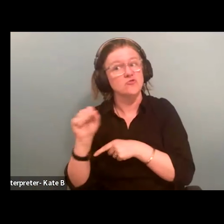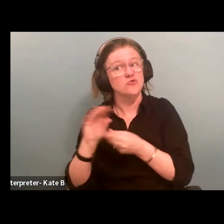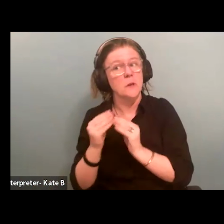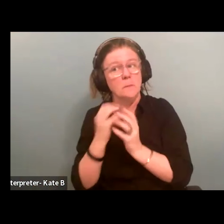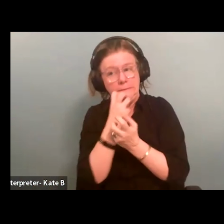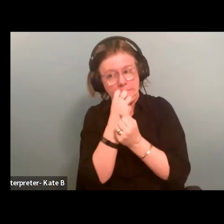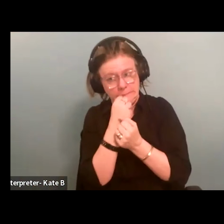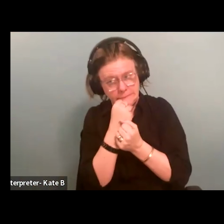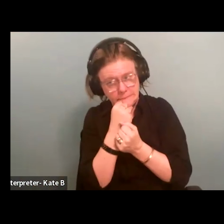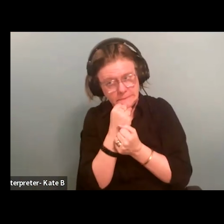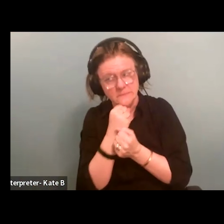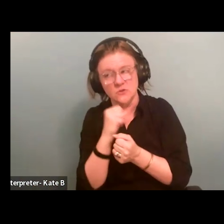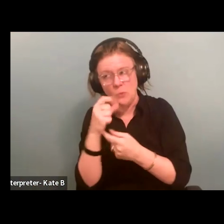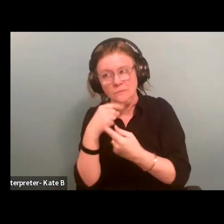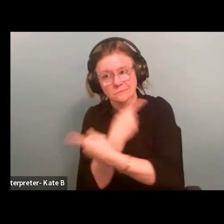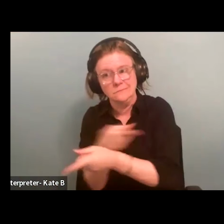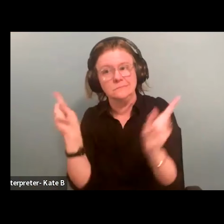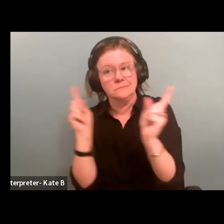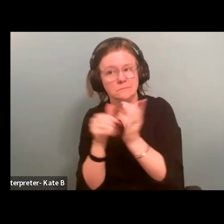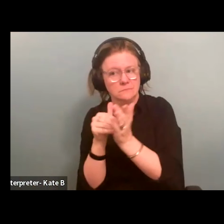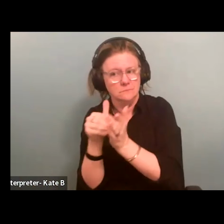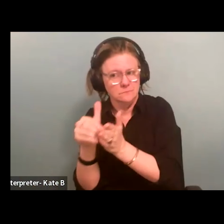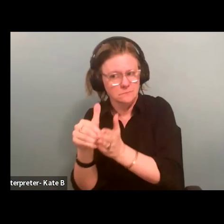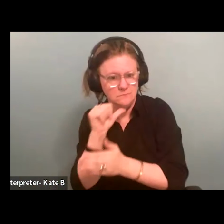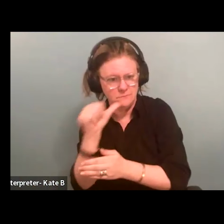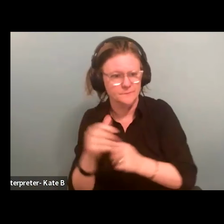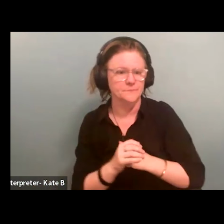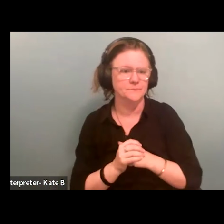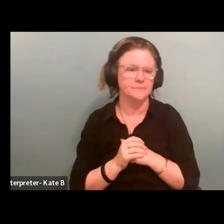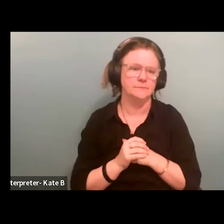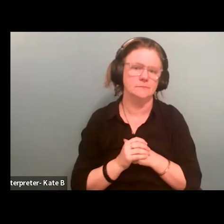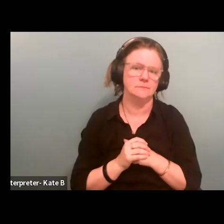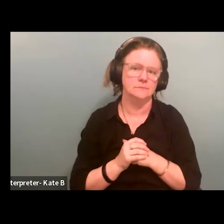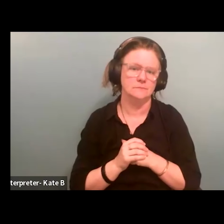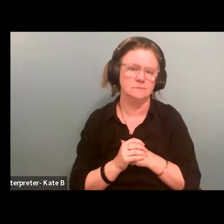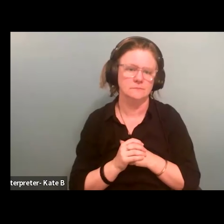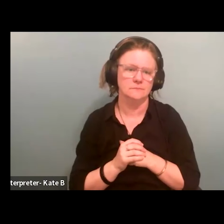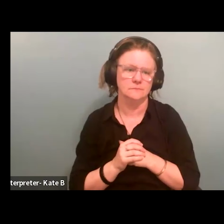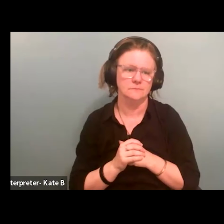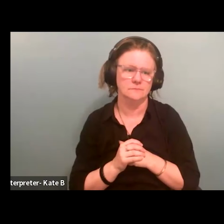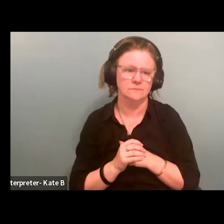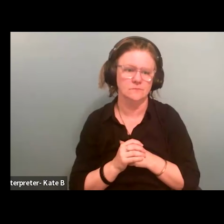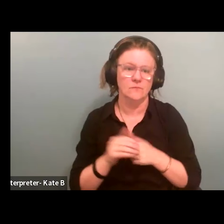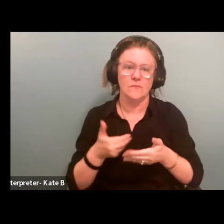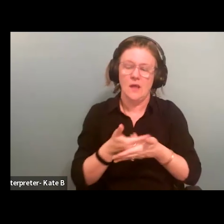so as Frank went over that very well. Securing your checkbook and other sensitive documents,